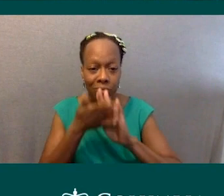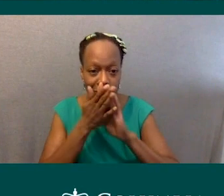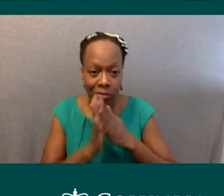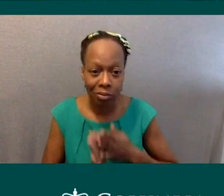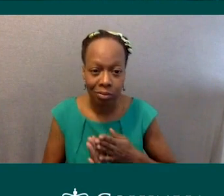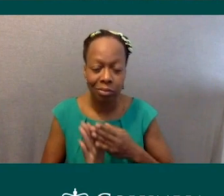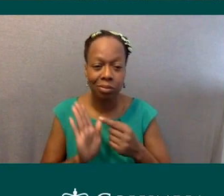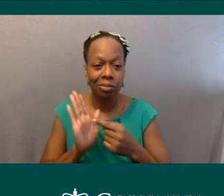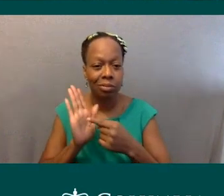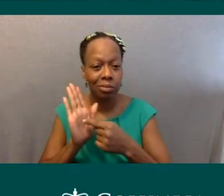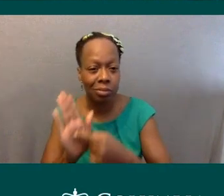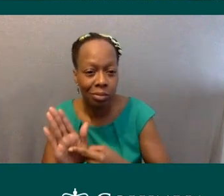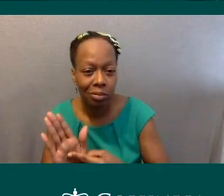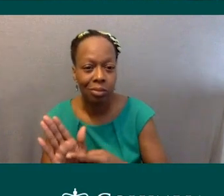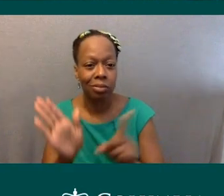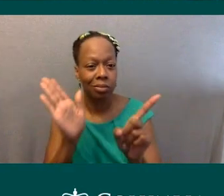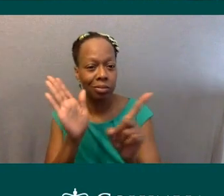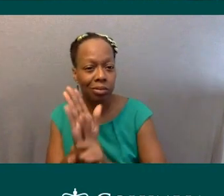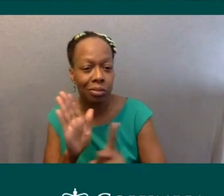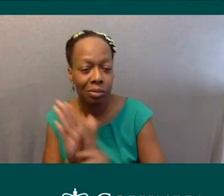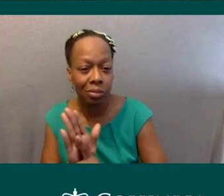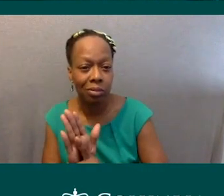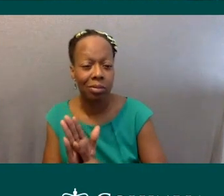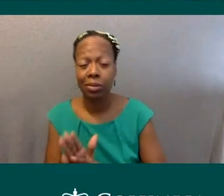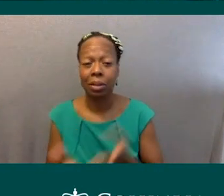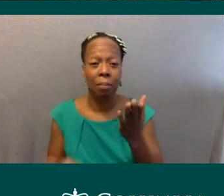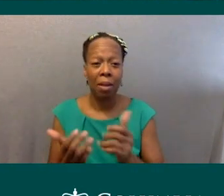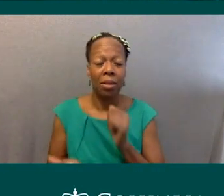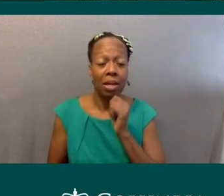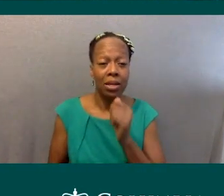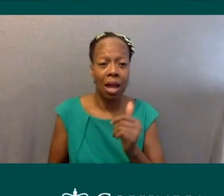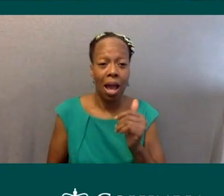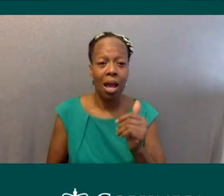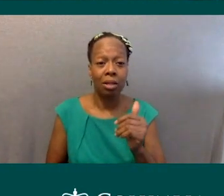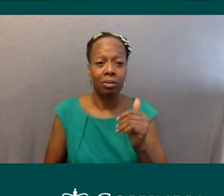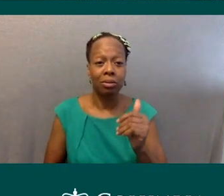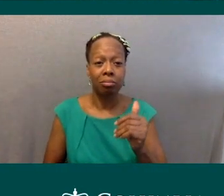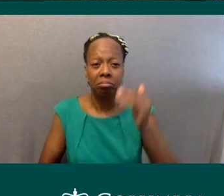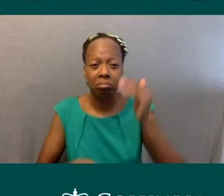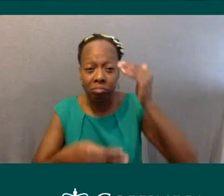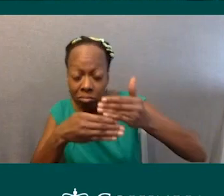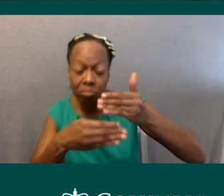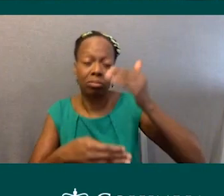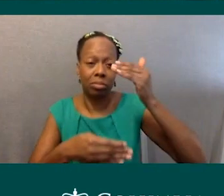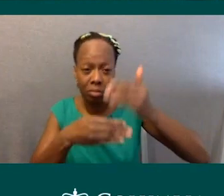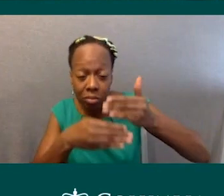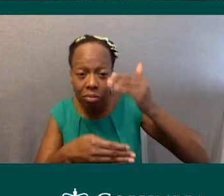Are there changes in their eating patterns? You know your child, you know what's normal, you know what's not normal.